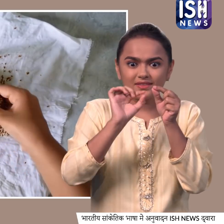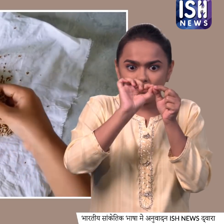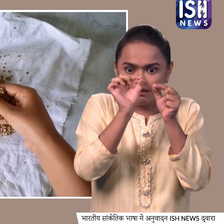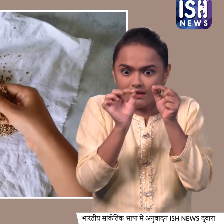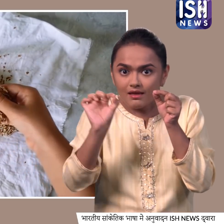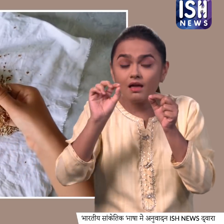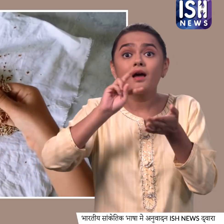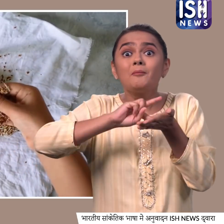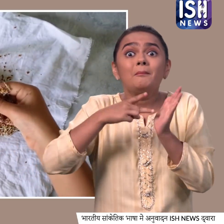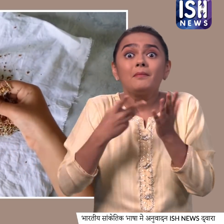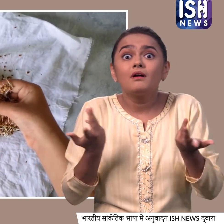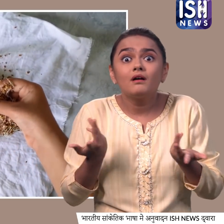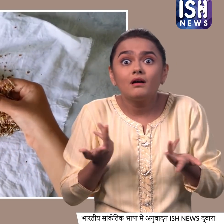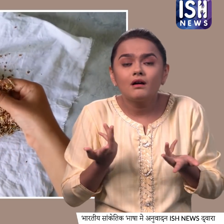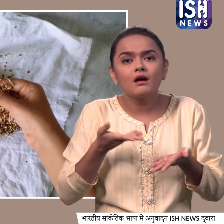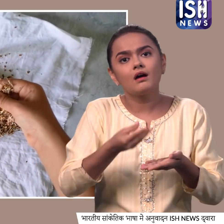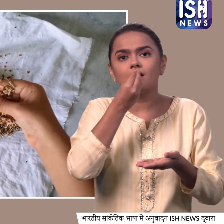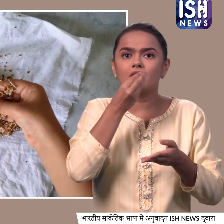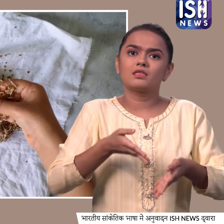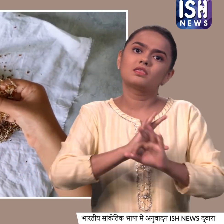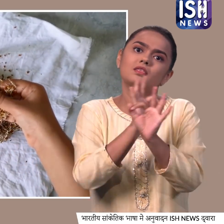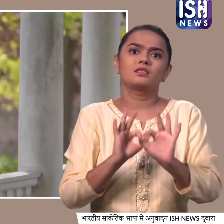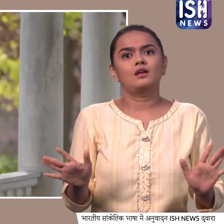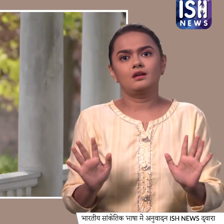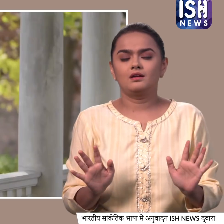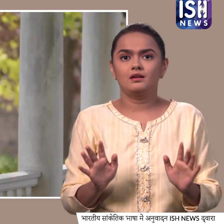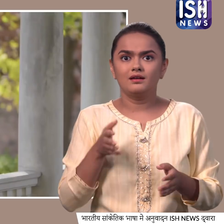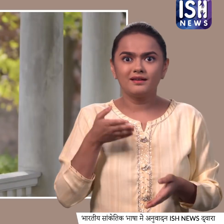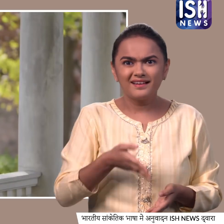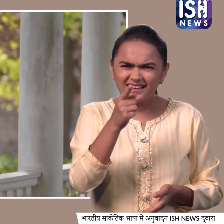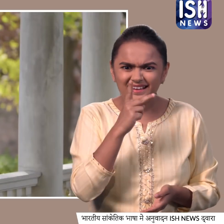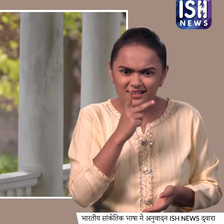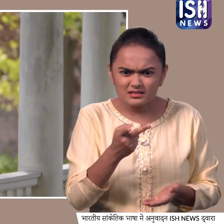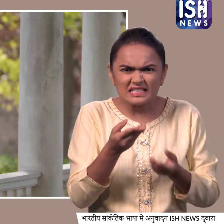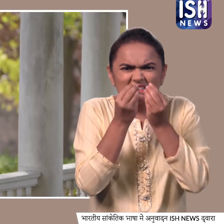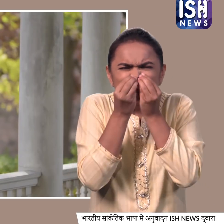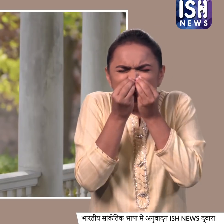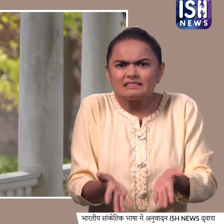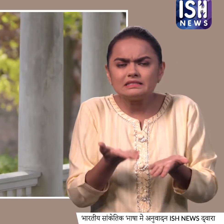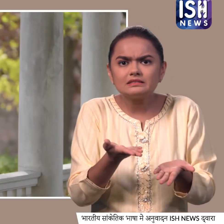This means they are ready to be eaten Did you see how easy it was?